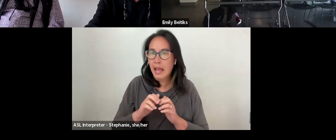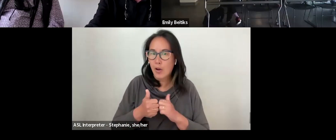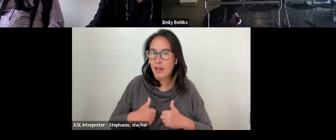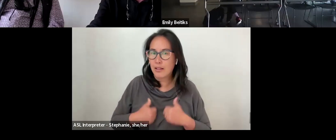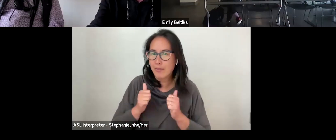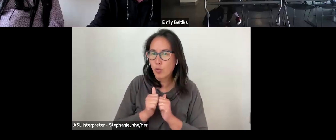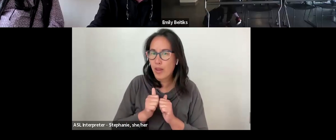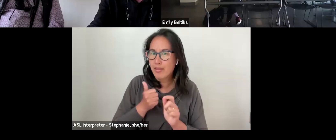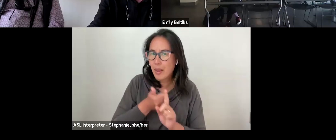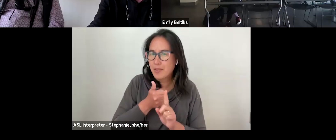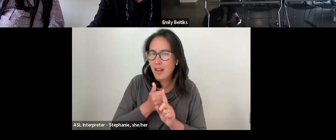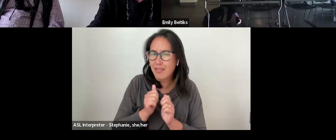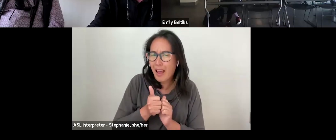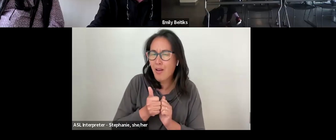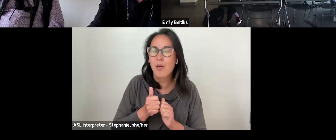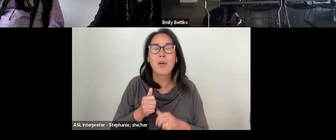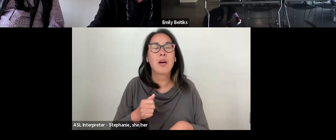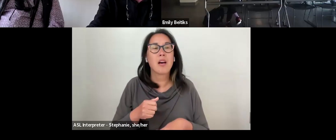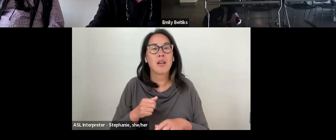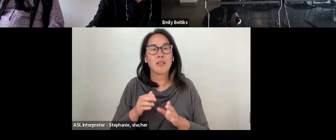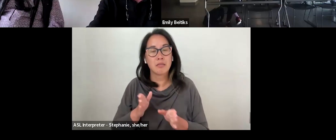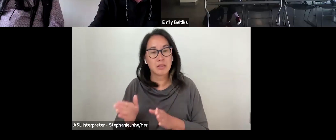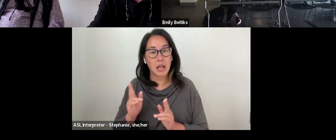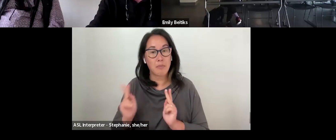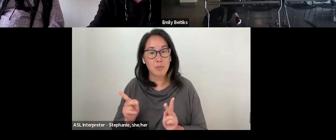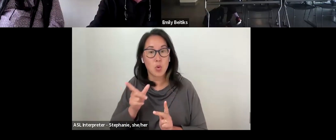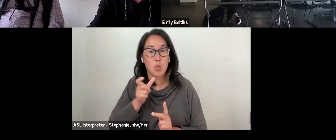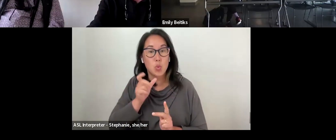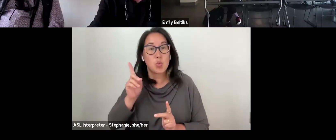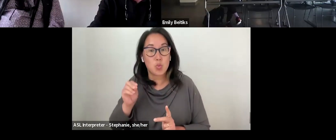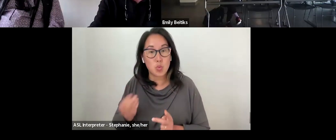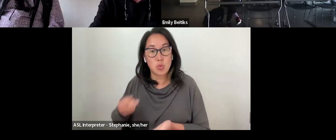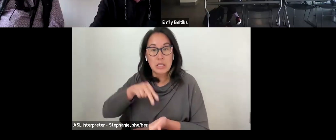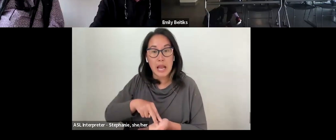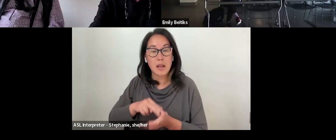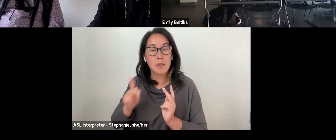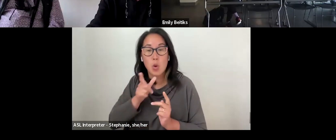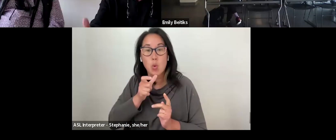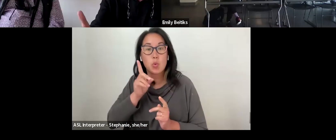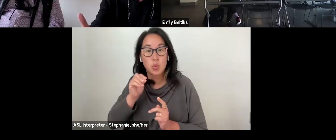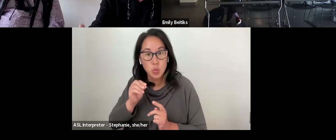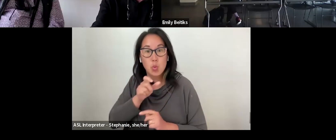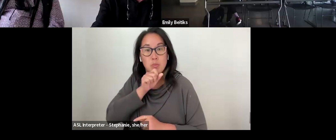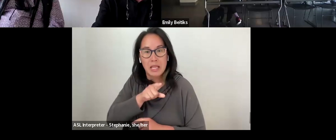And the other one is, "What's different about the people who do stand up and speak out?" Is it something about them?